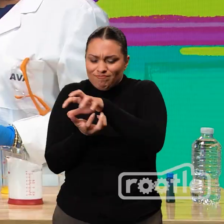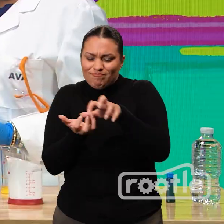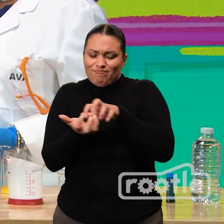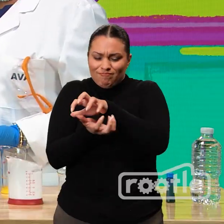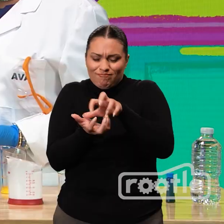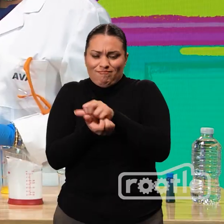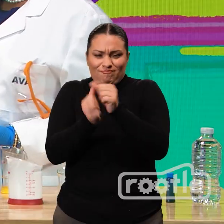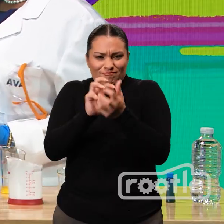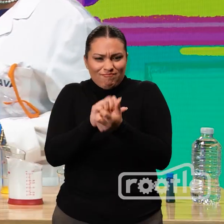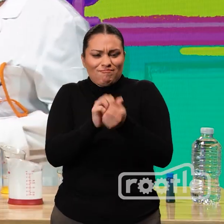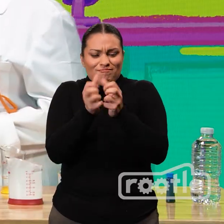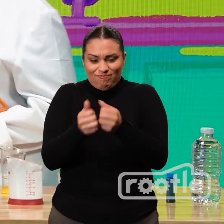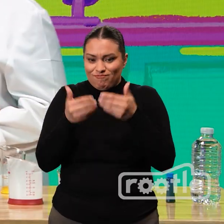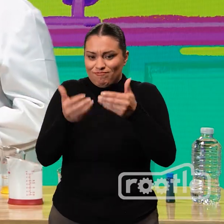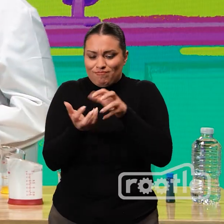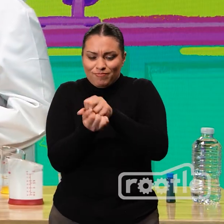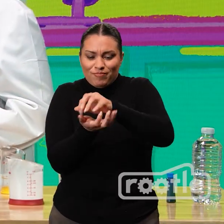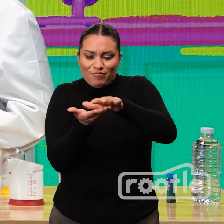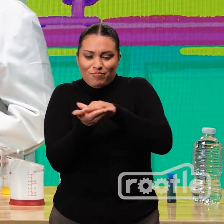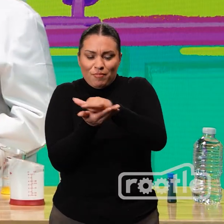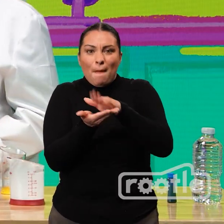So then take a bit of the mixture and roll it into a ball.